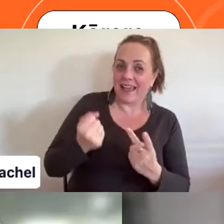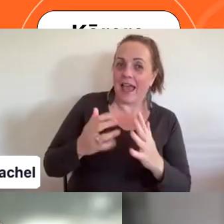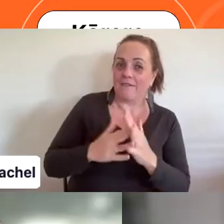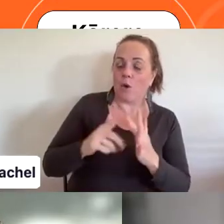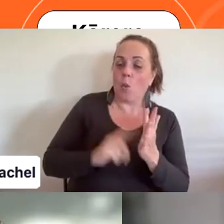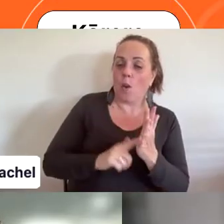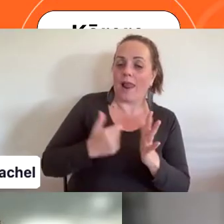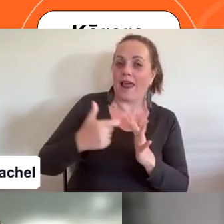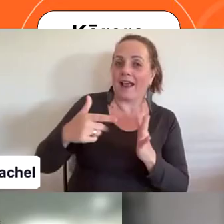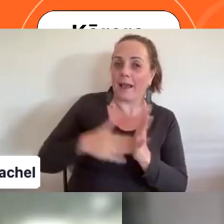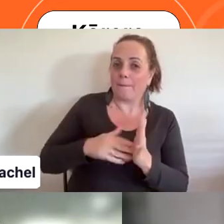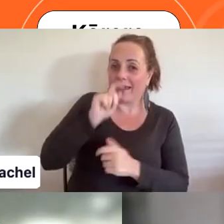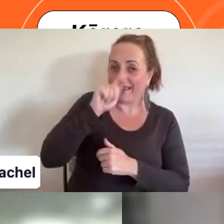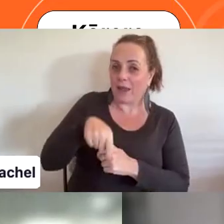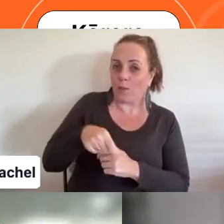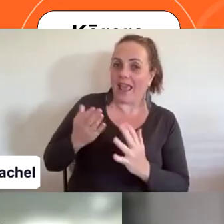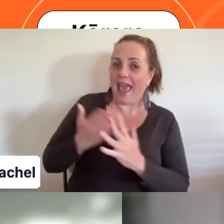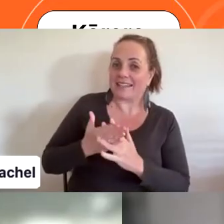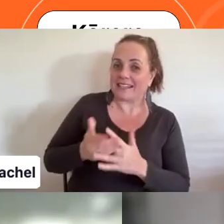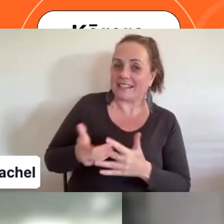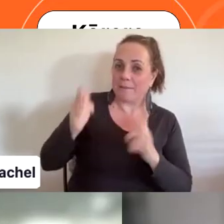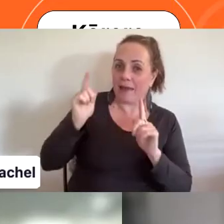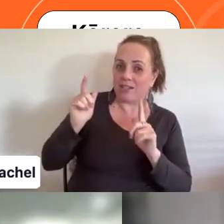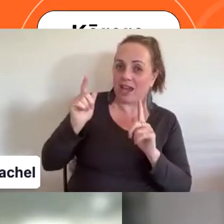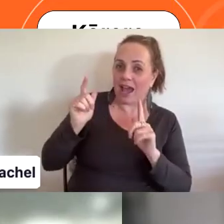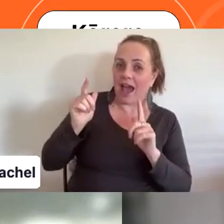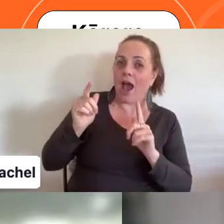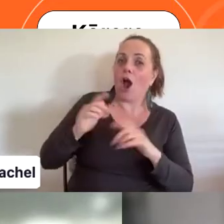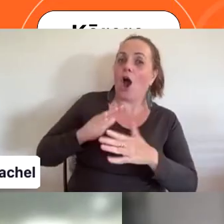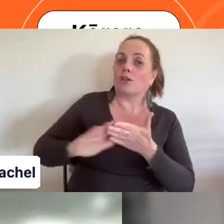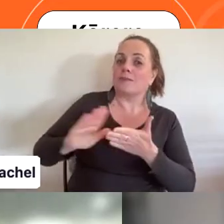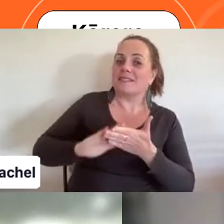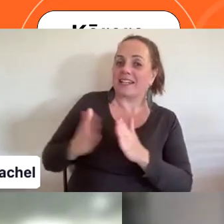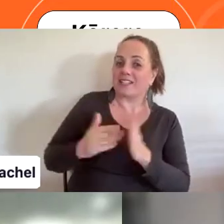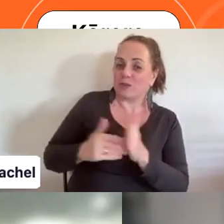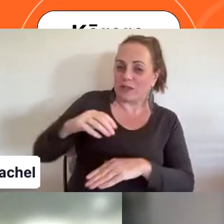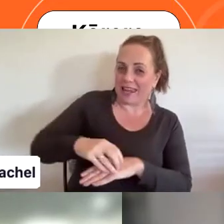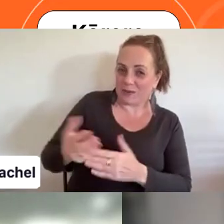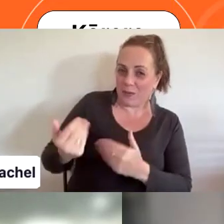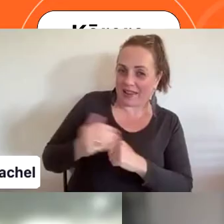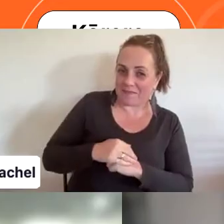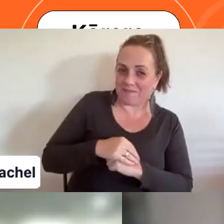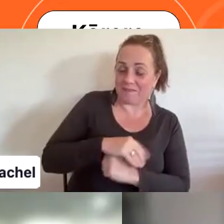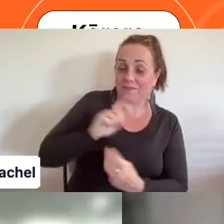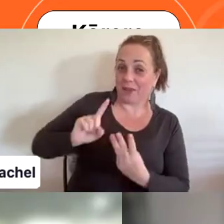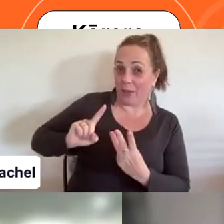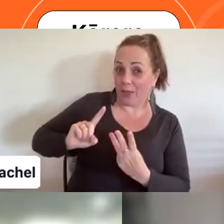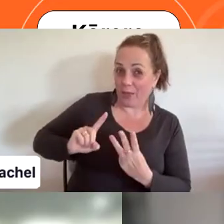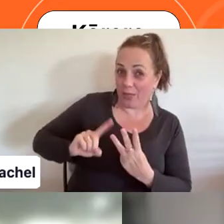who is a Kiwi Access Manager at Hospitality New Zealand, welcome Will. And thirdly we have Susan